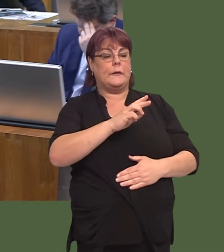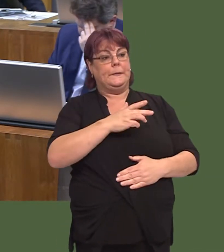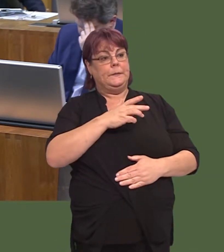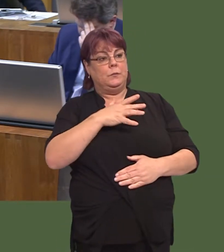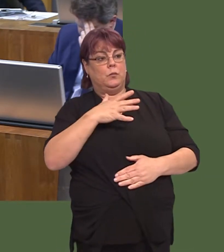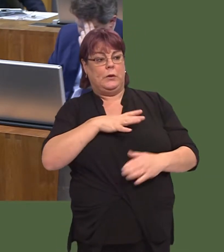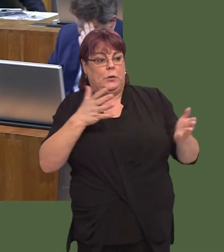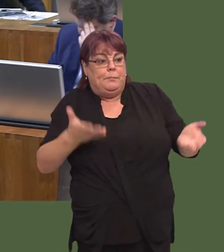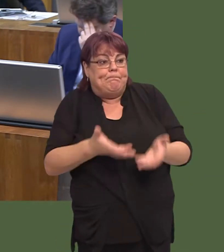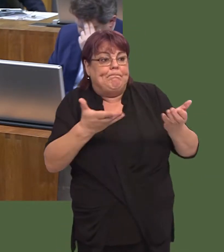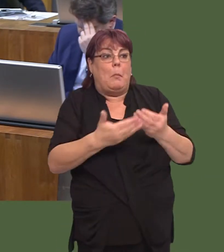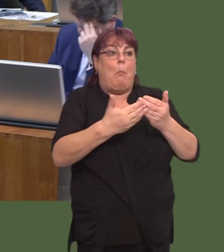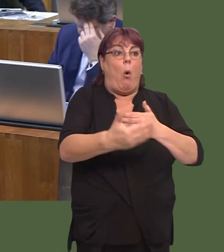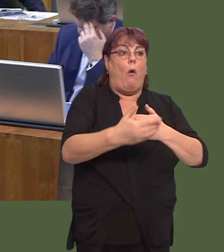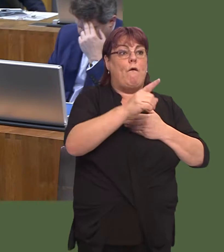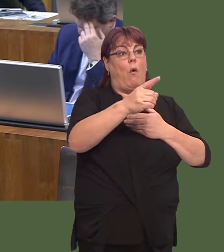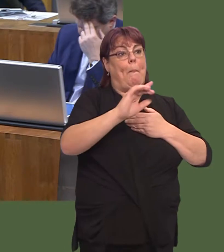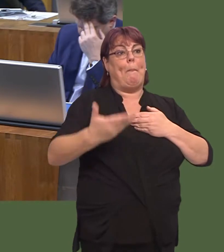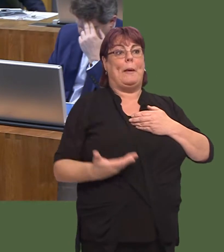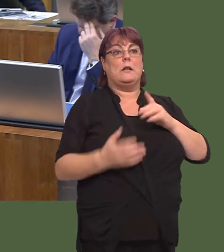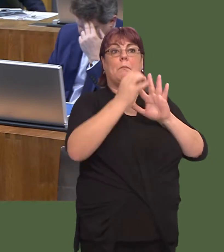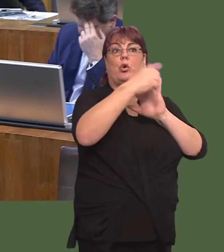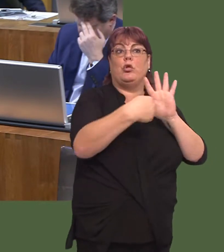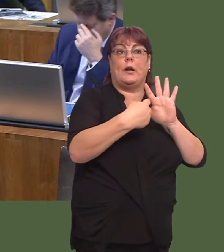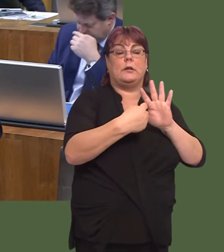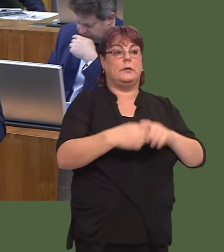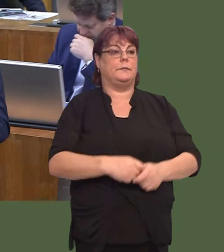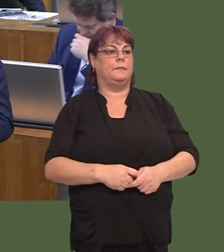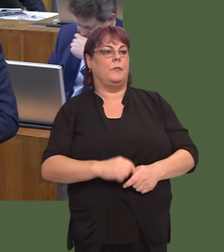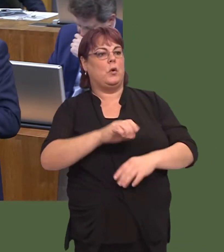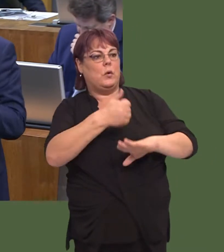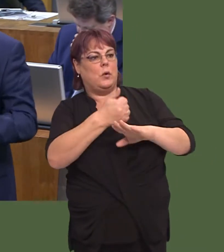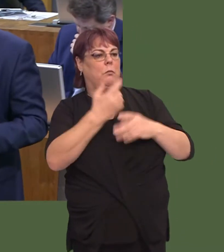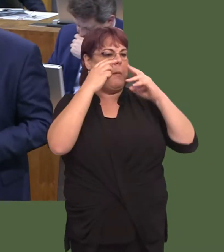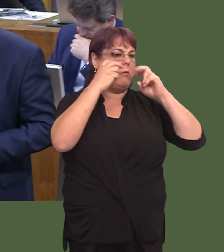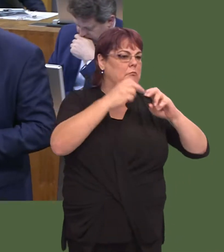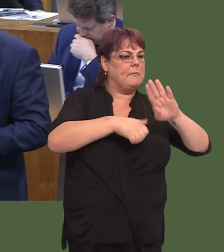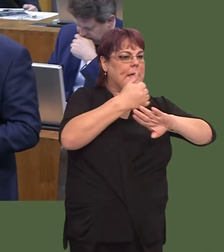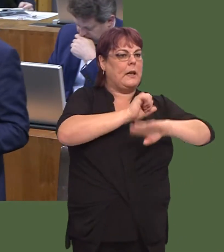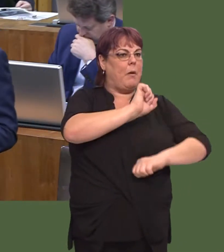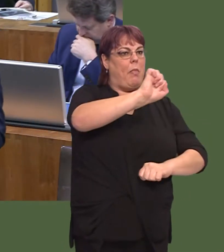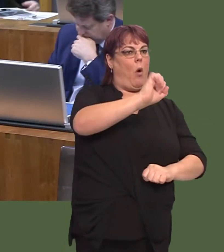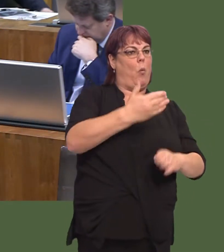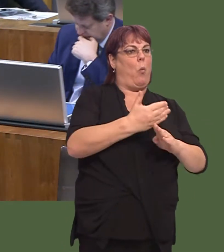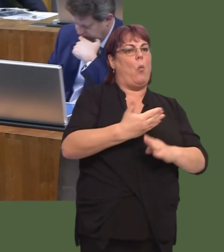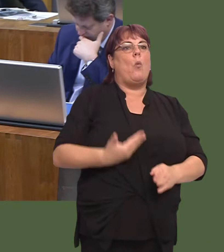and, of course, the young entrepreneurs scheme, which we have, and also, of course, providing that kind of financial support to youngsters that they need.